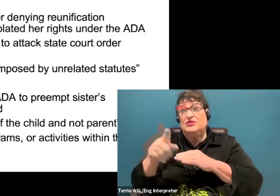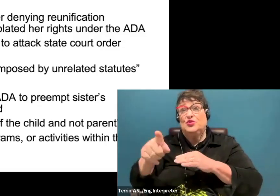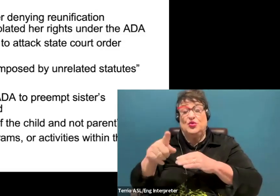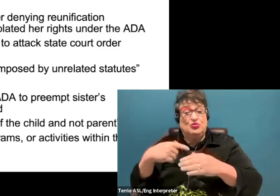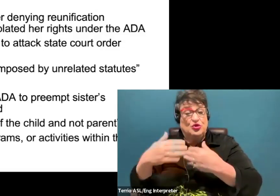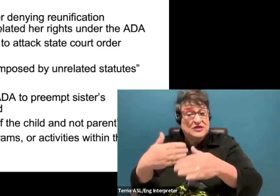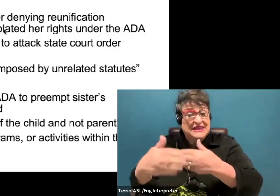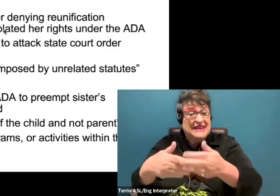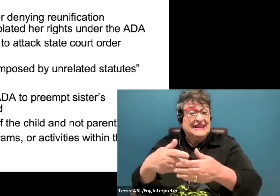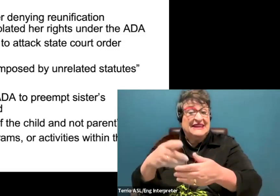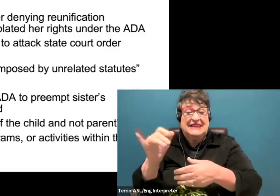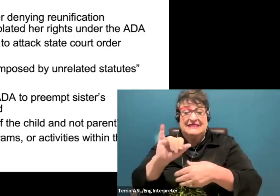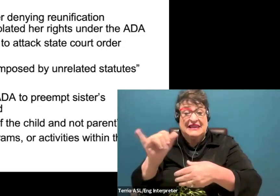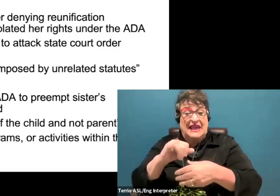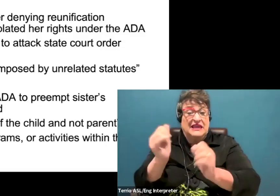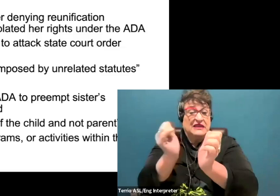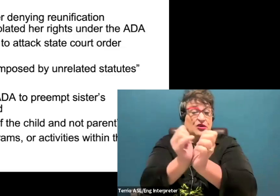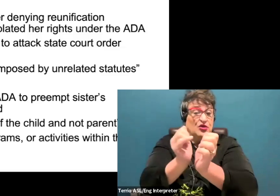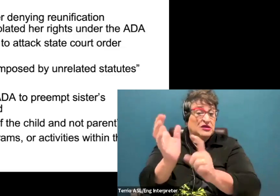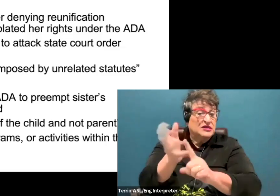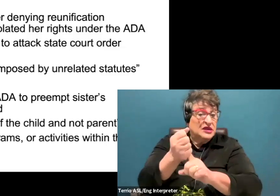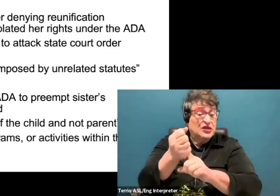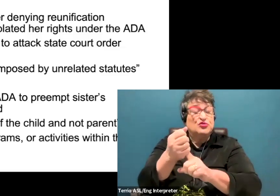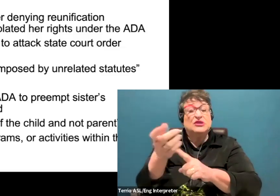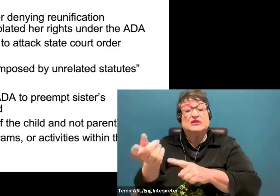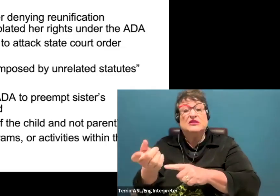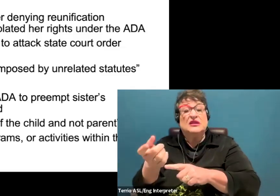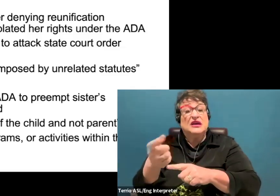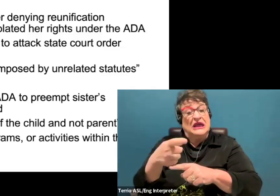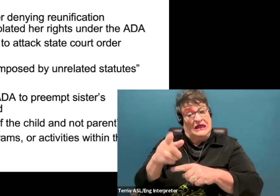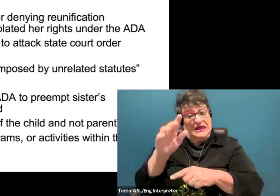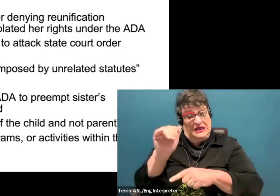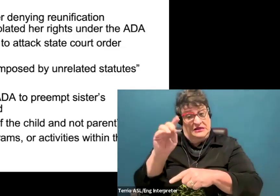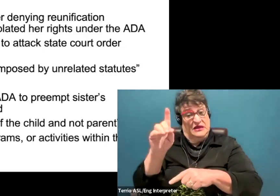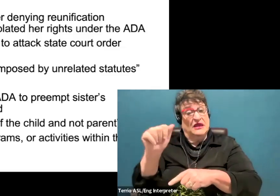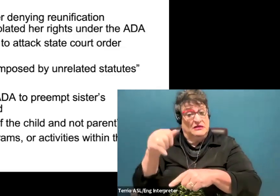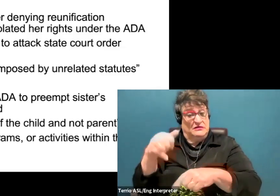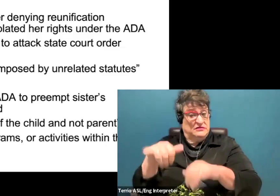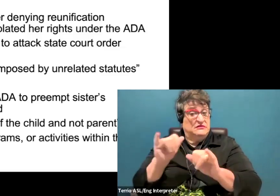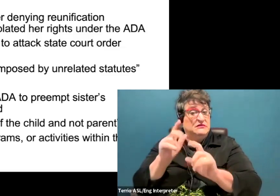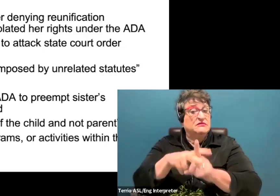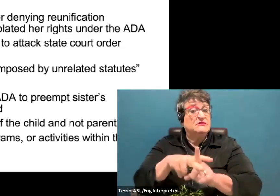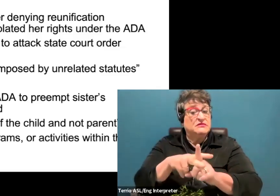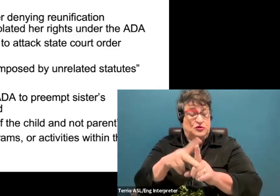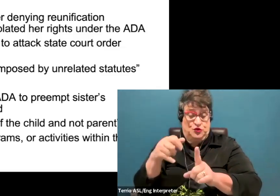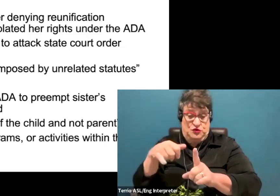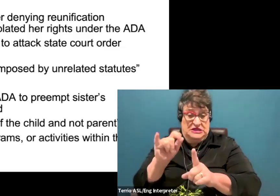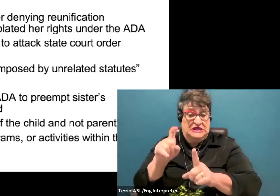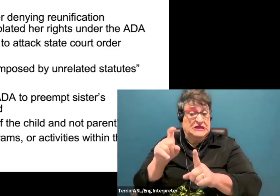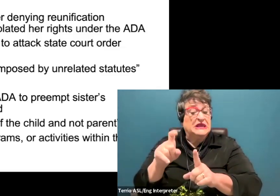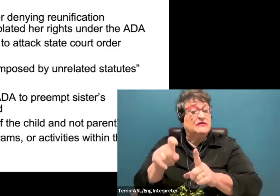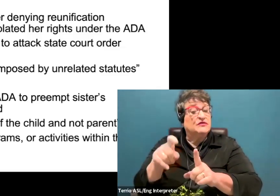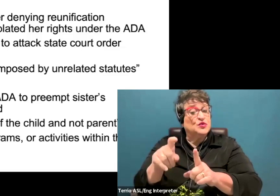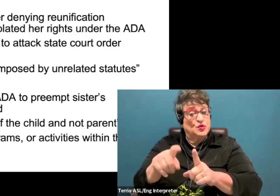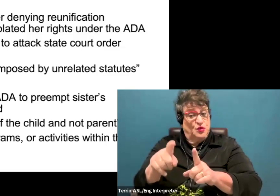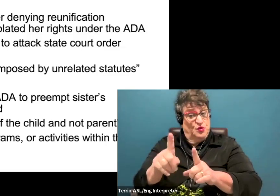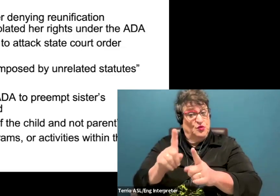you know, incarceration or parole proceedings, the ADA still applies. You still have that obligation to ensure that they're given equal opportunity to